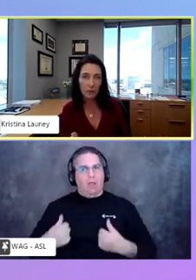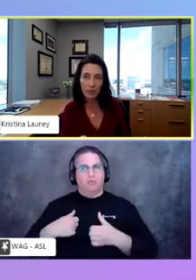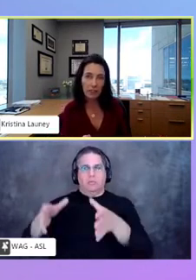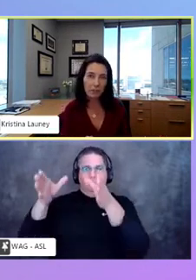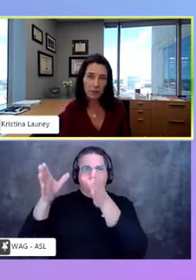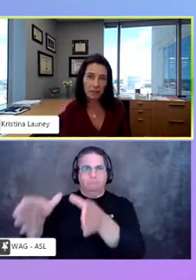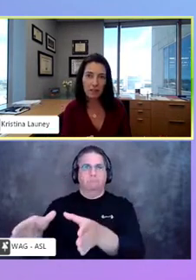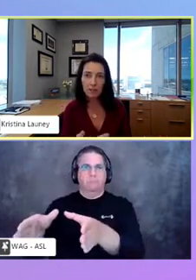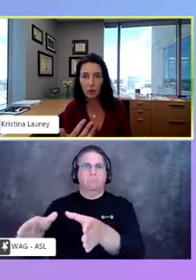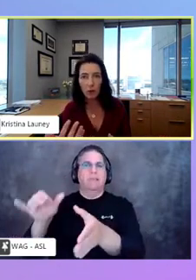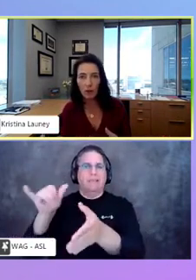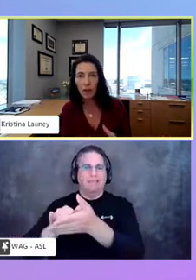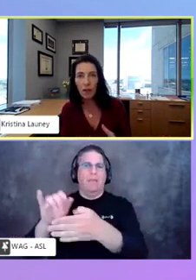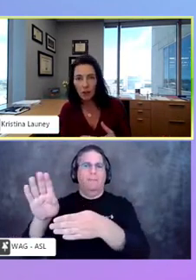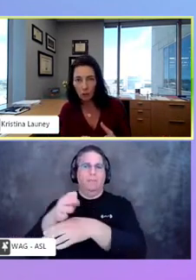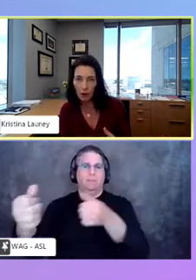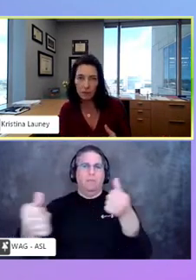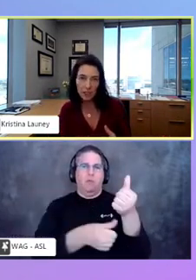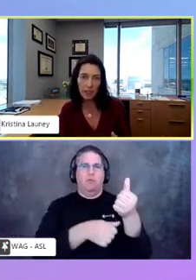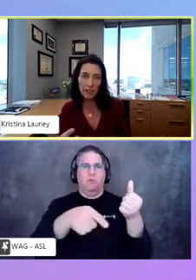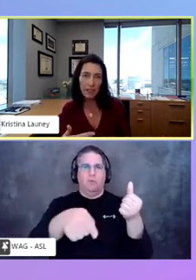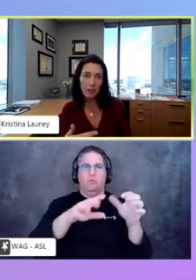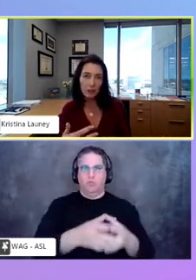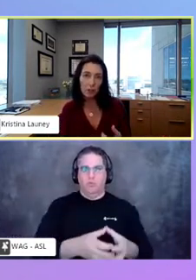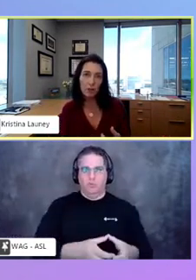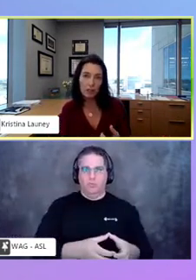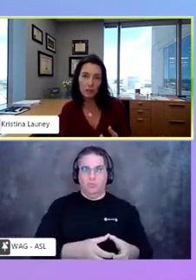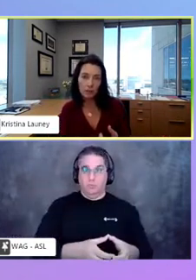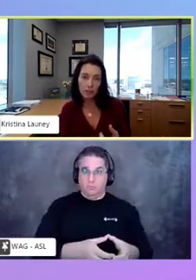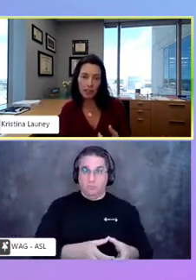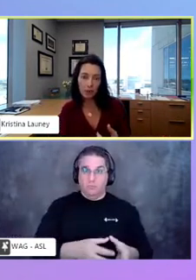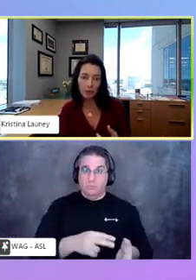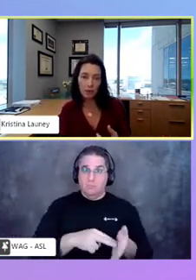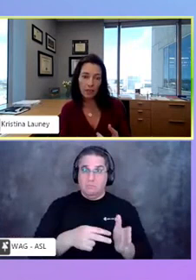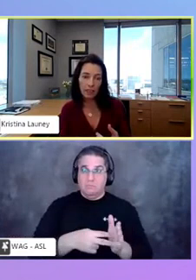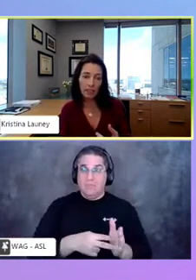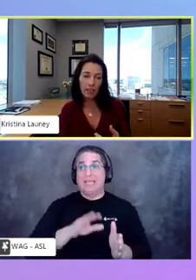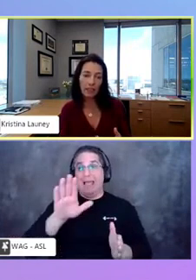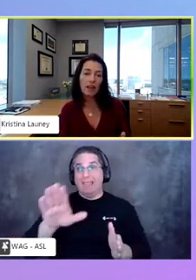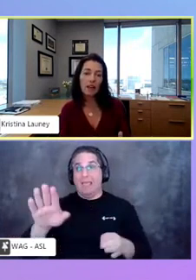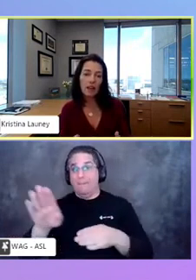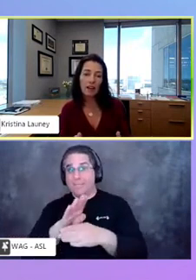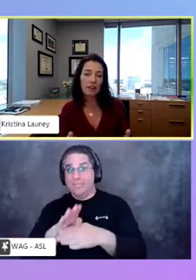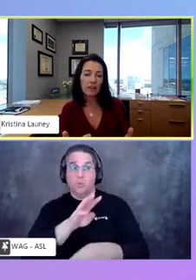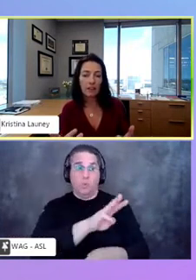the 9th, 11th, and 12 circuits say yes, there has to be an access, there has to be some sort of physical place